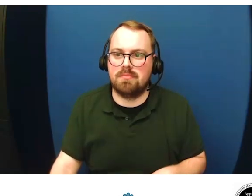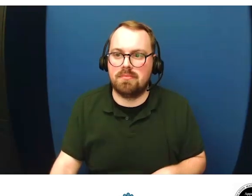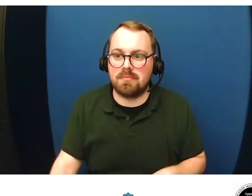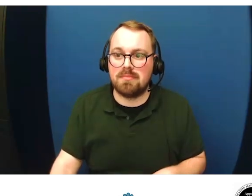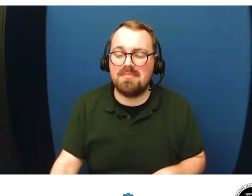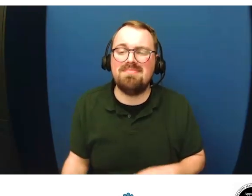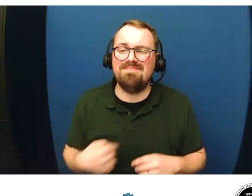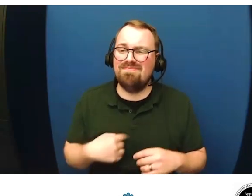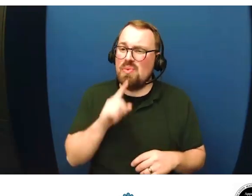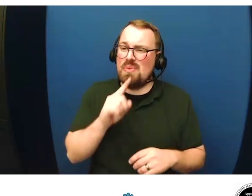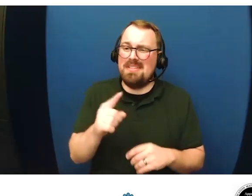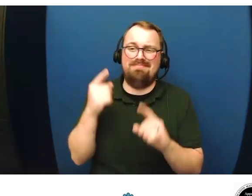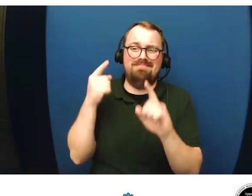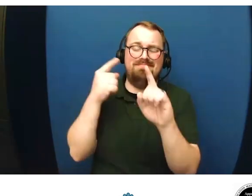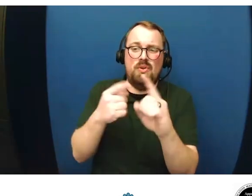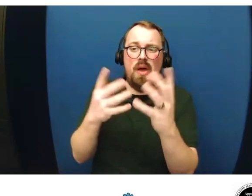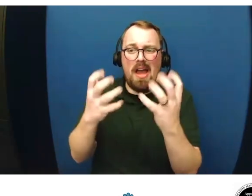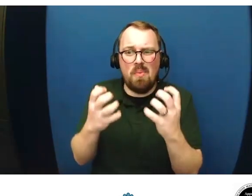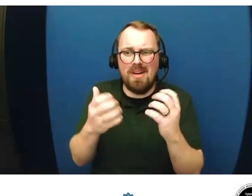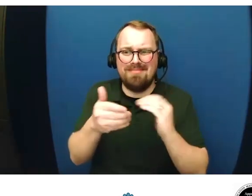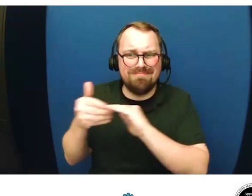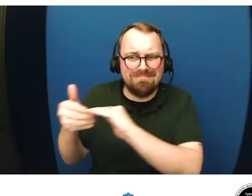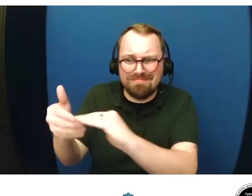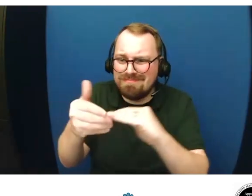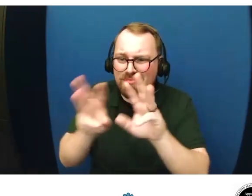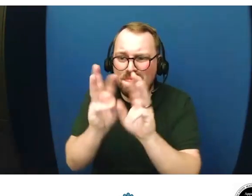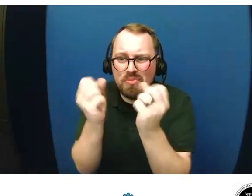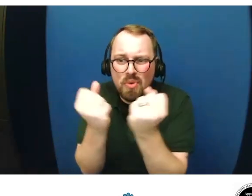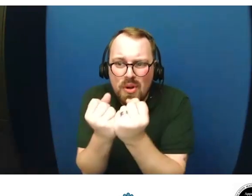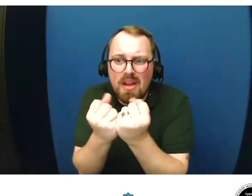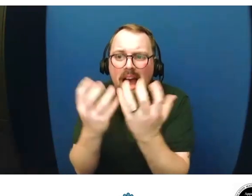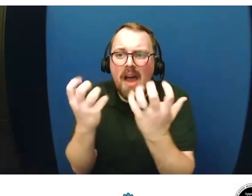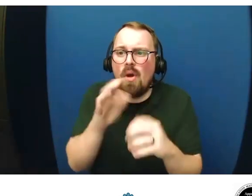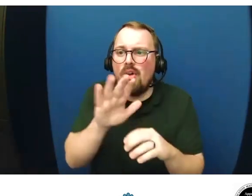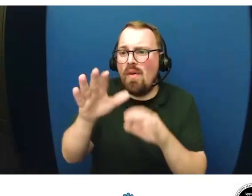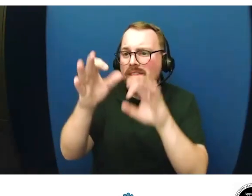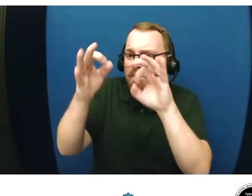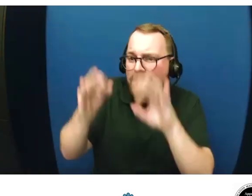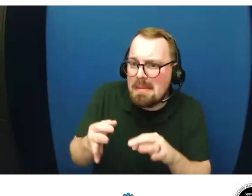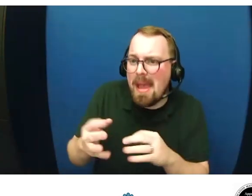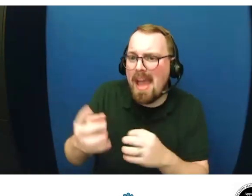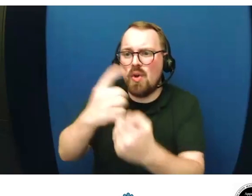I want this to be very collaborative. I want your input and feedback and questions and